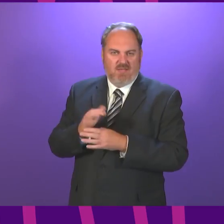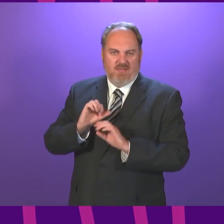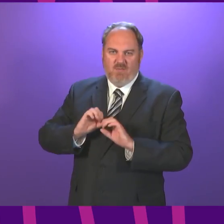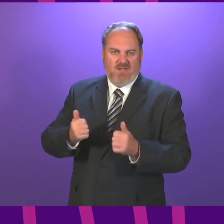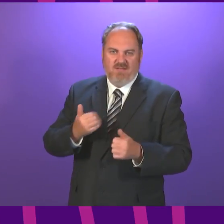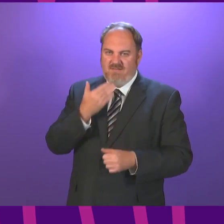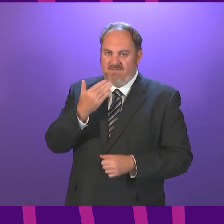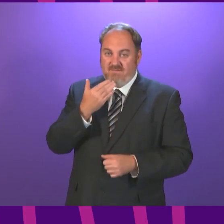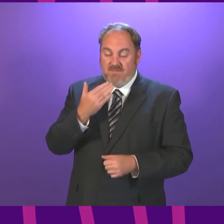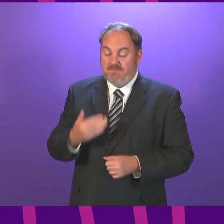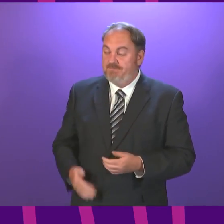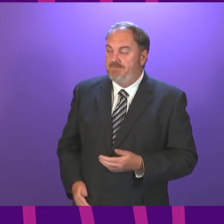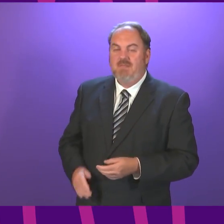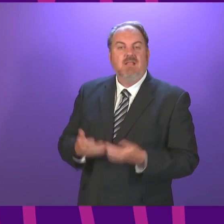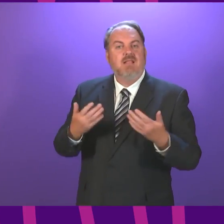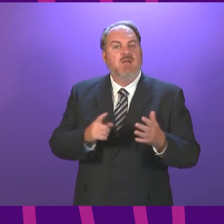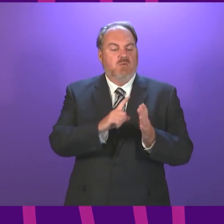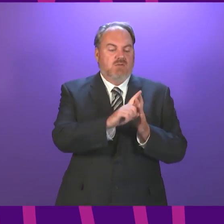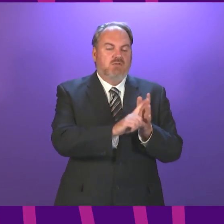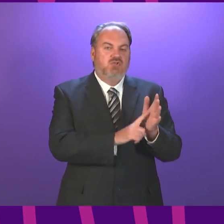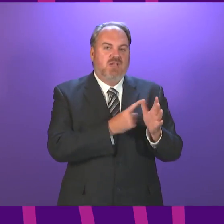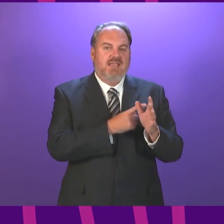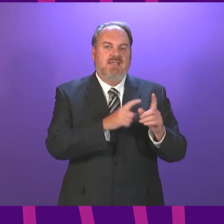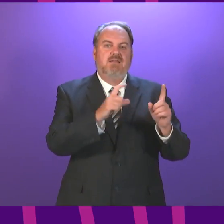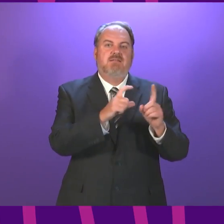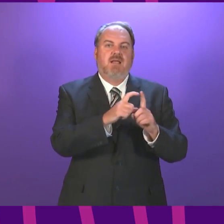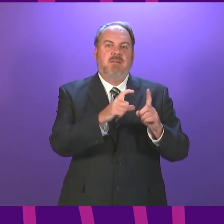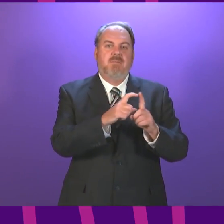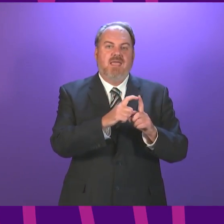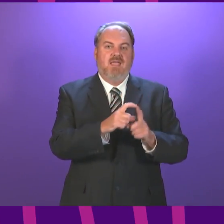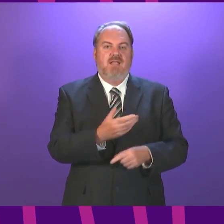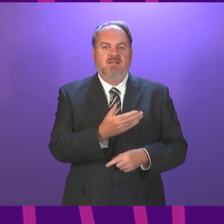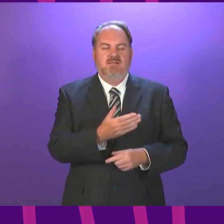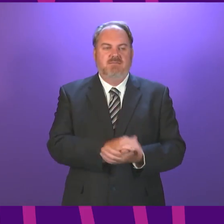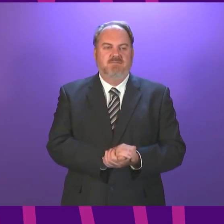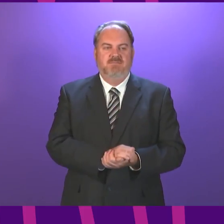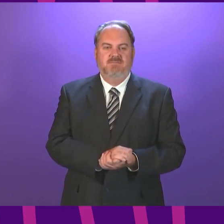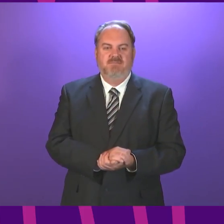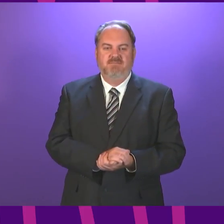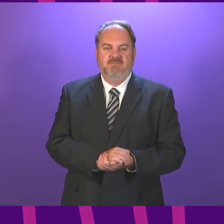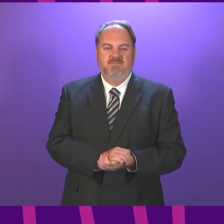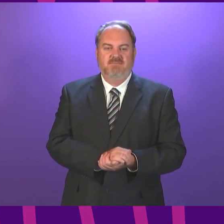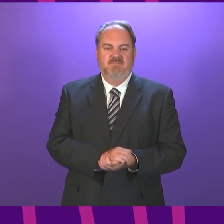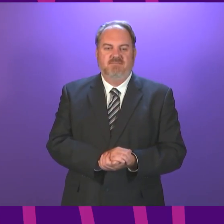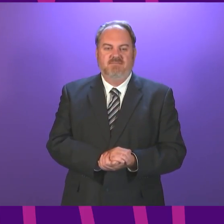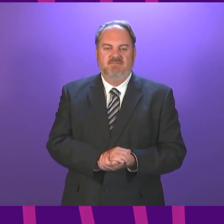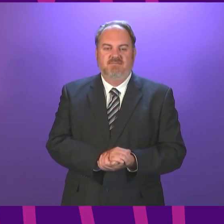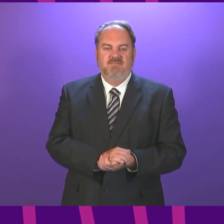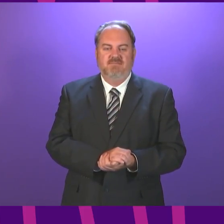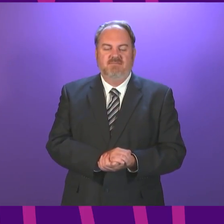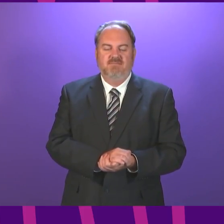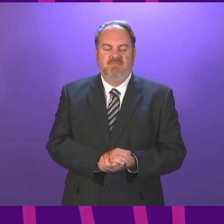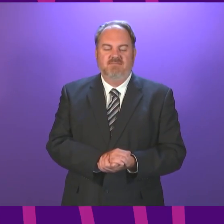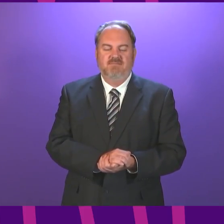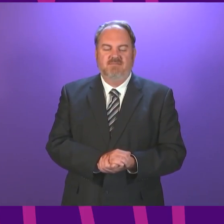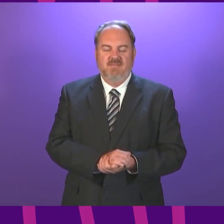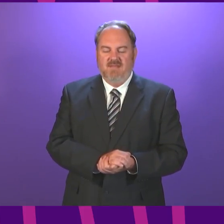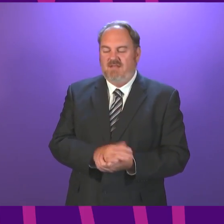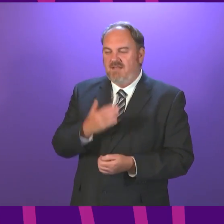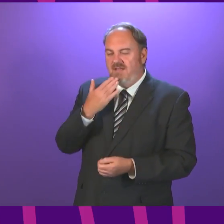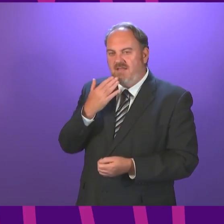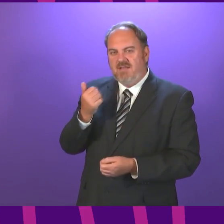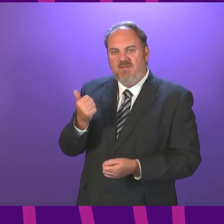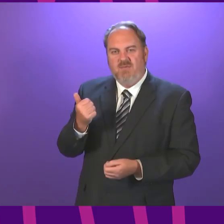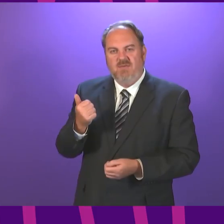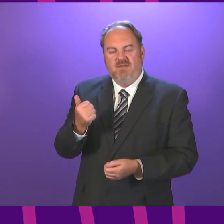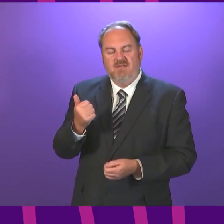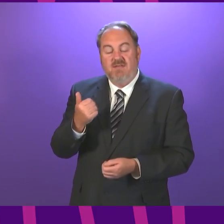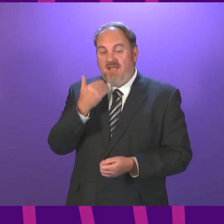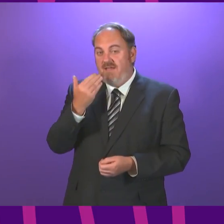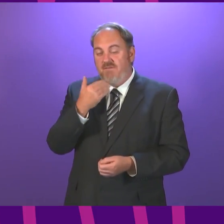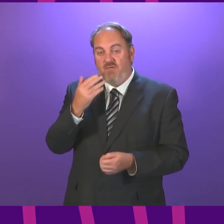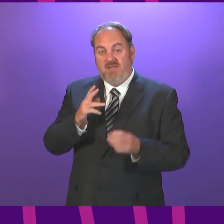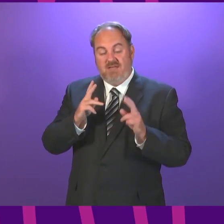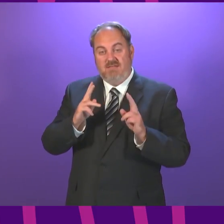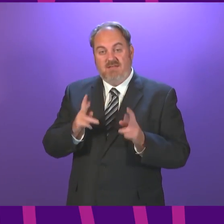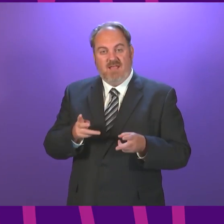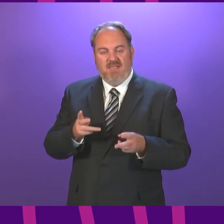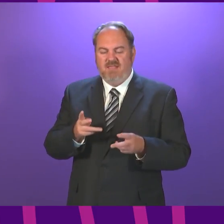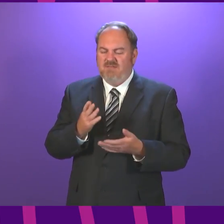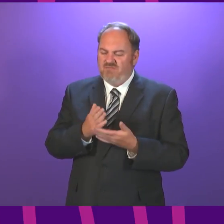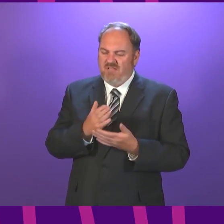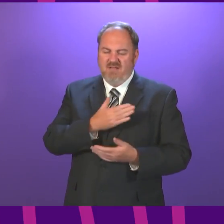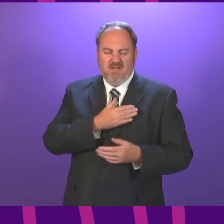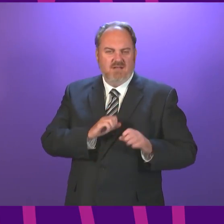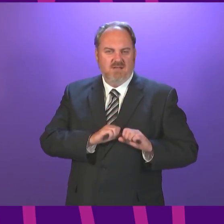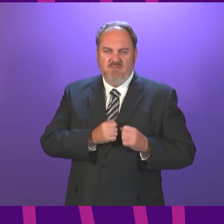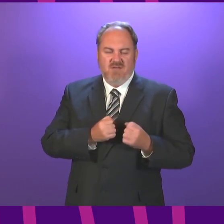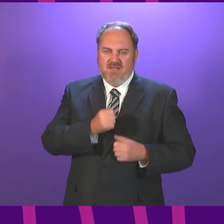Every drugs death is a tragedy, so it is critical that the Scottish Government continues to